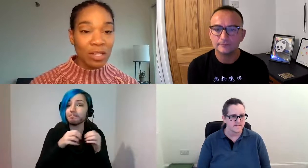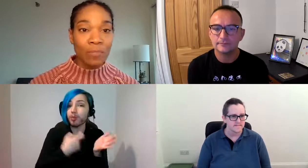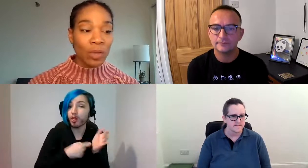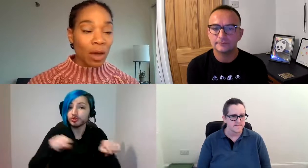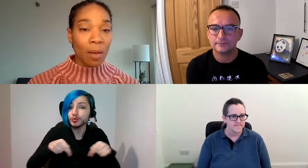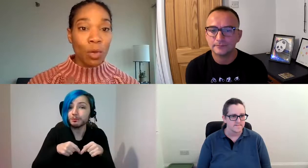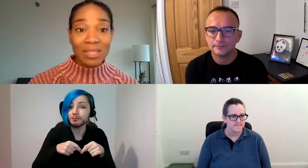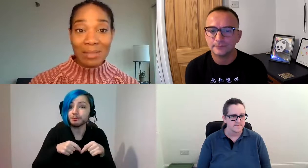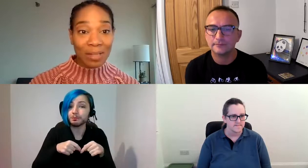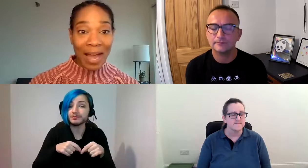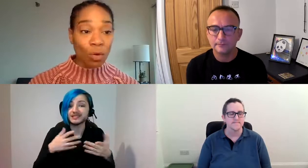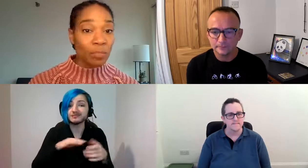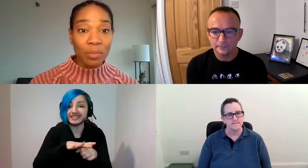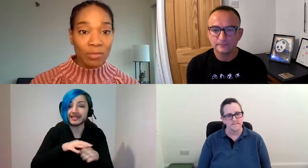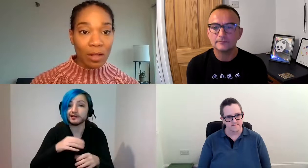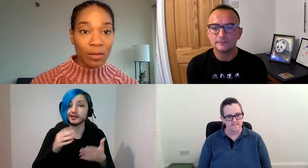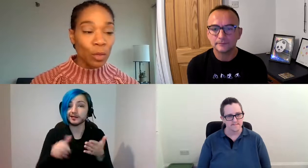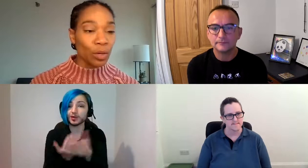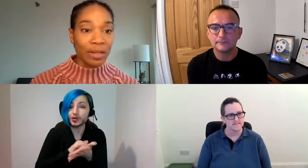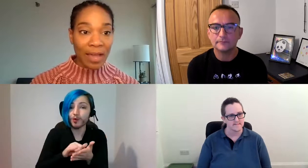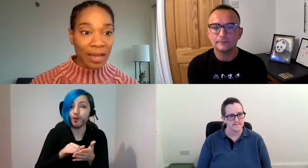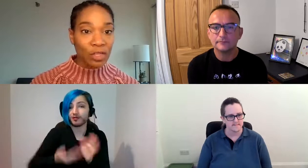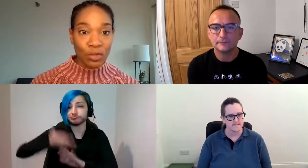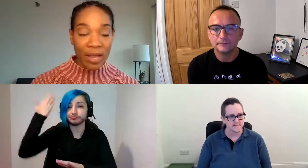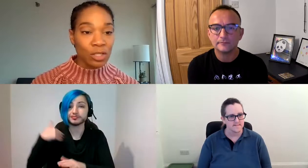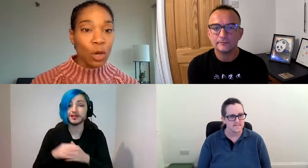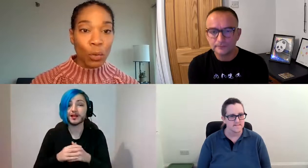and like in the lesbian community whether we took about